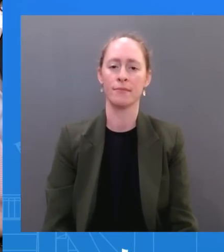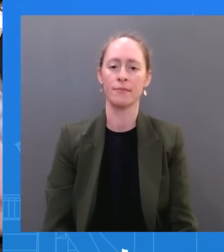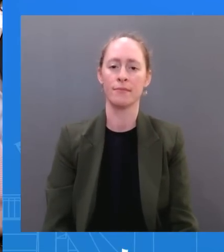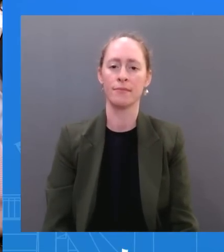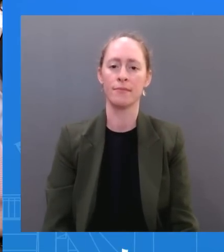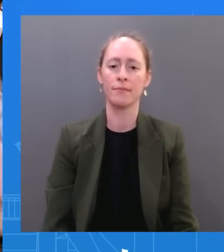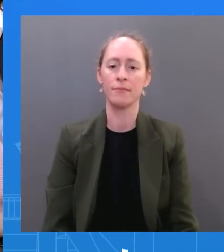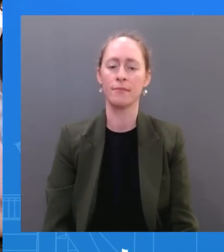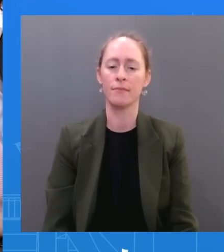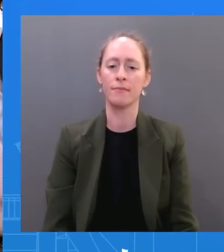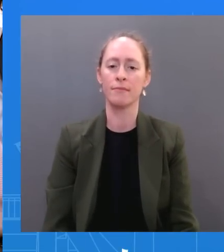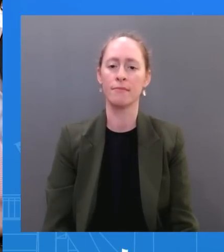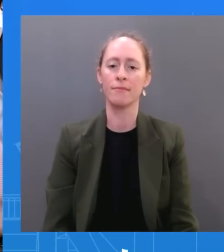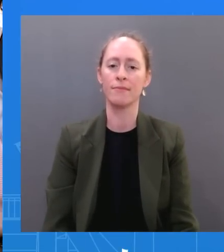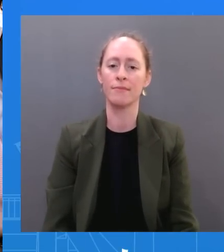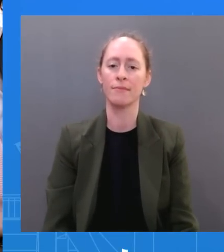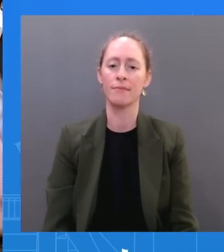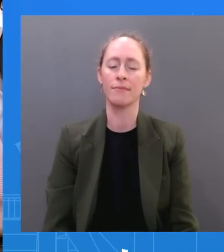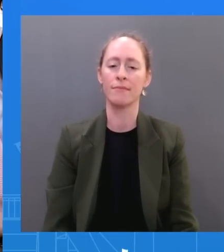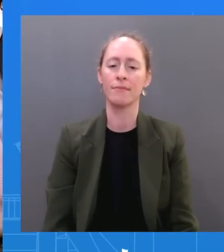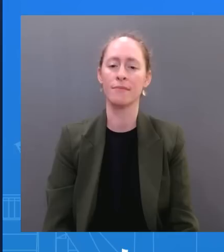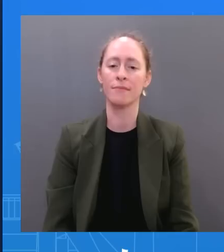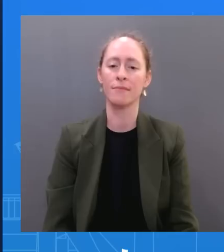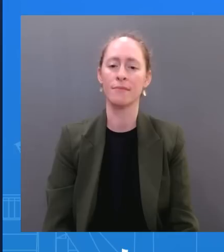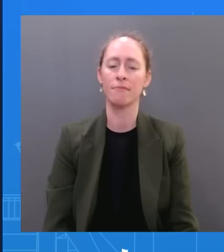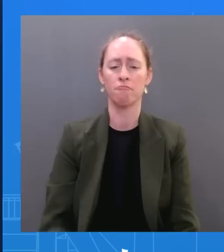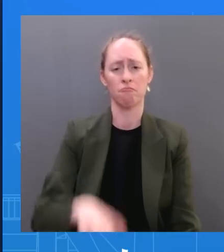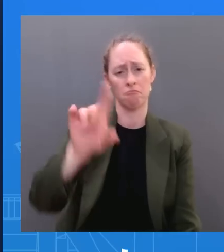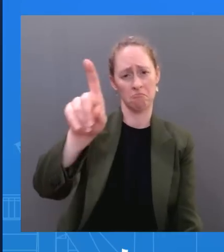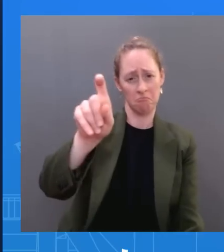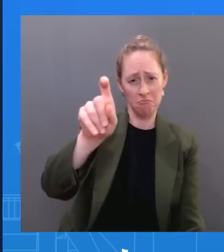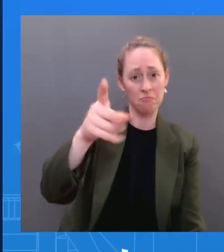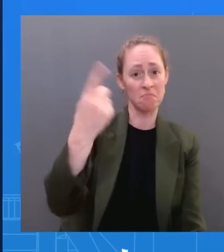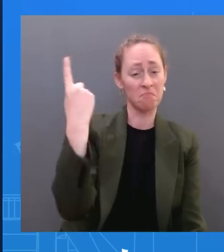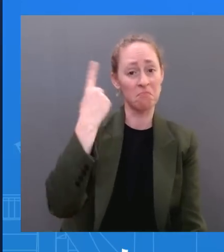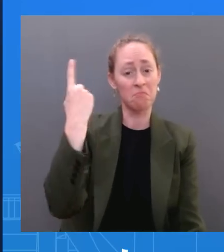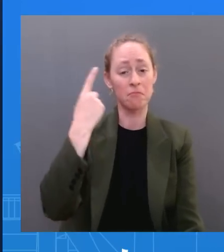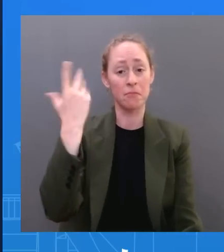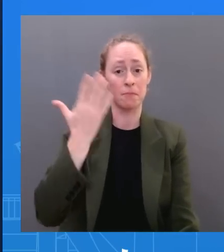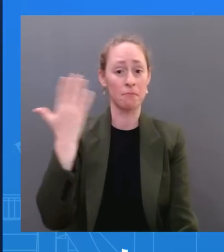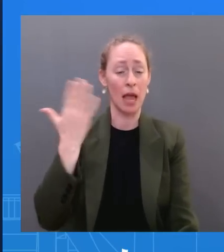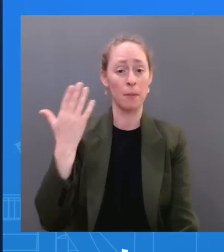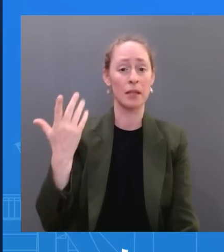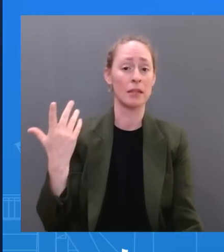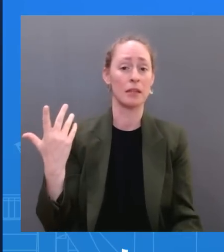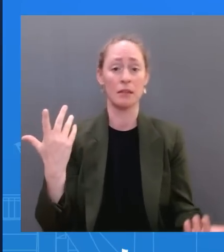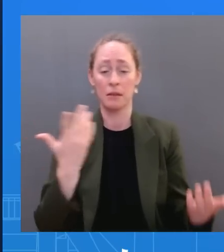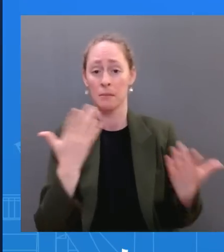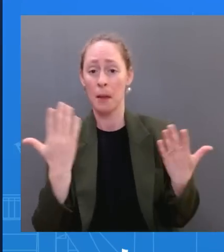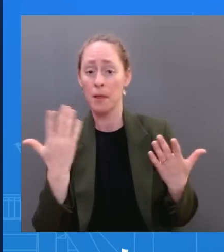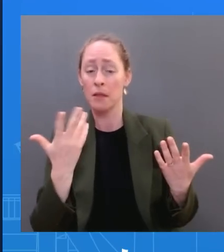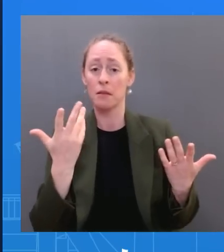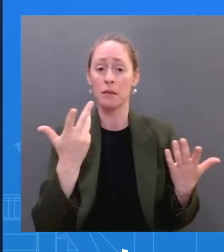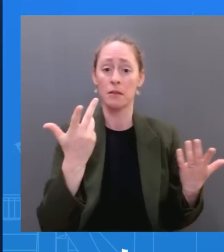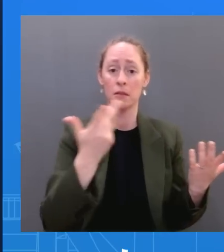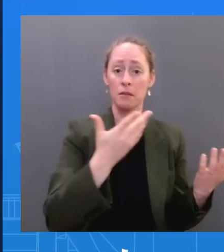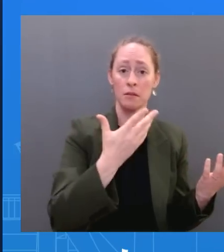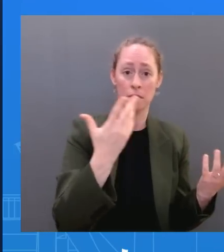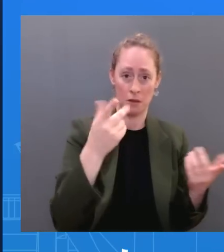between Israel and Saudi Arabia on this trip? Mr. Sullivan: It is our hope and expectation that as we look out into the future,